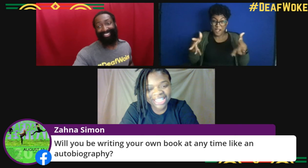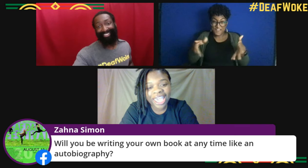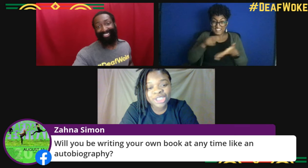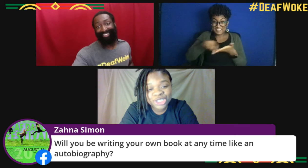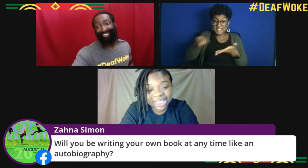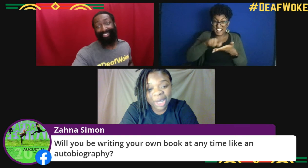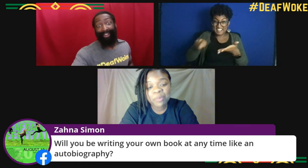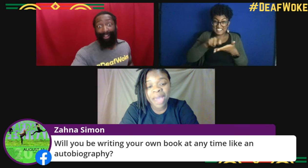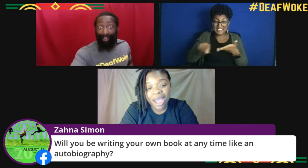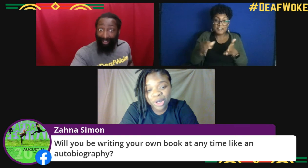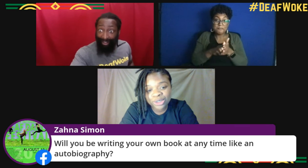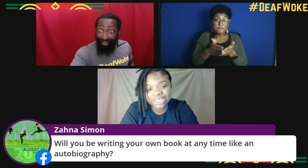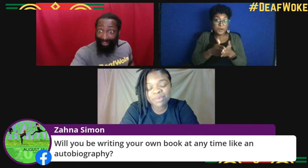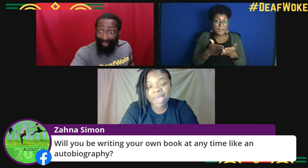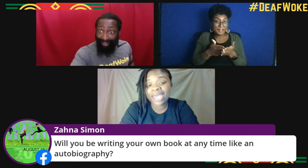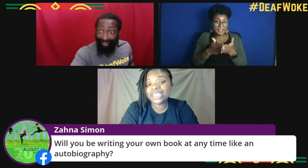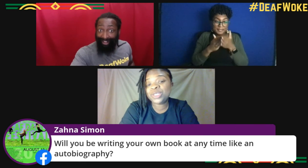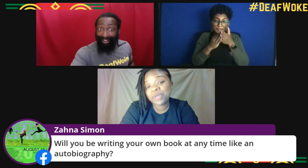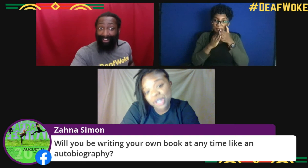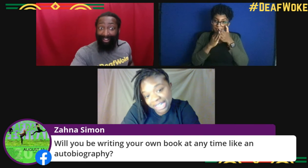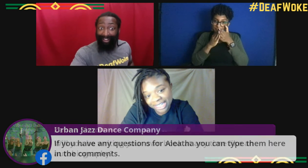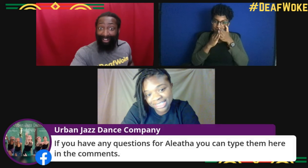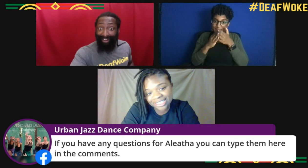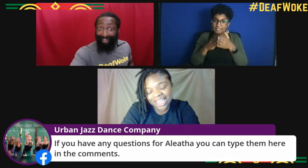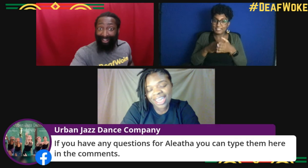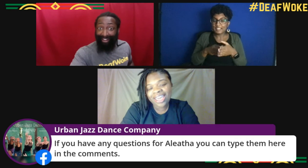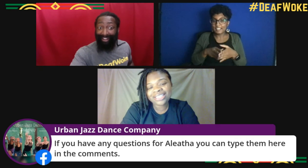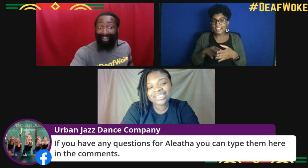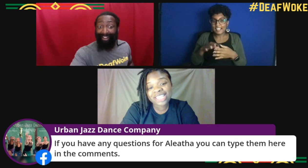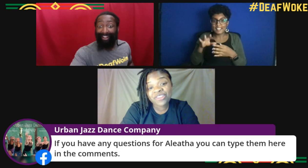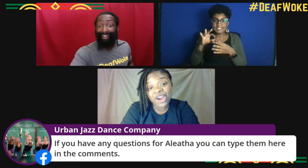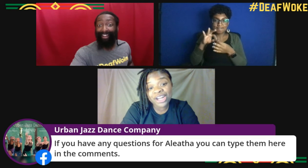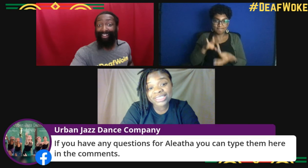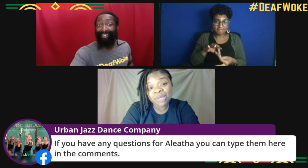It's actually about my experience as a deaf artist